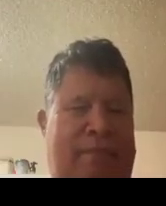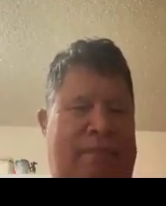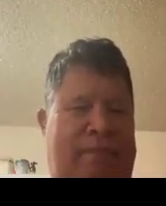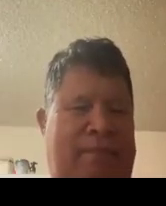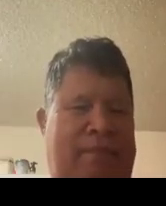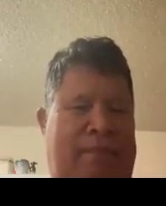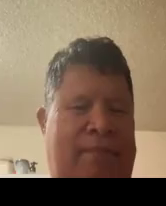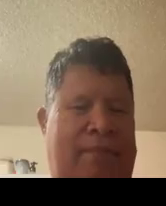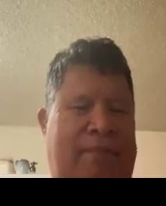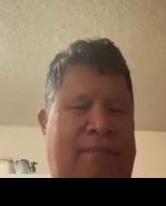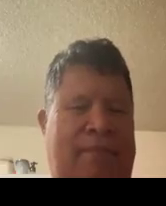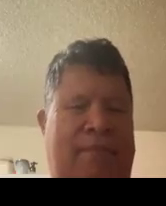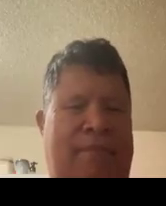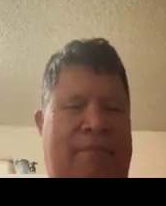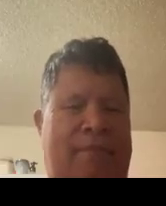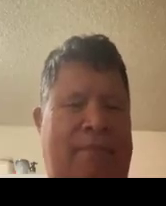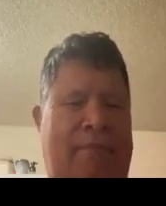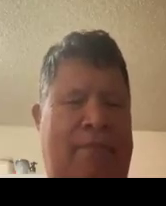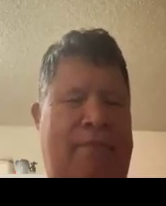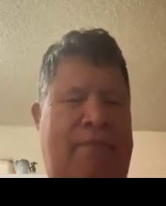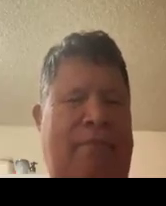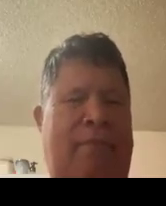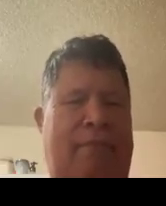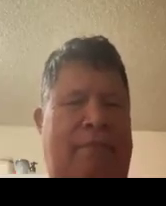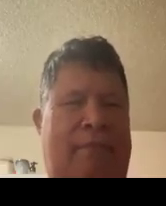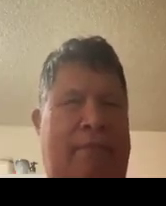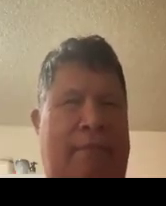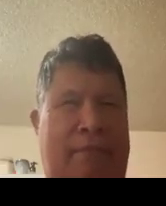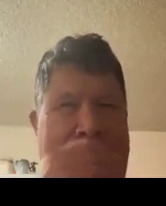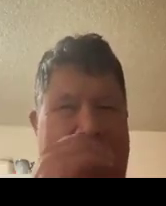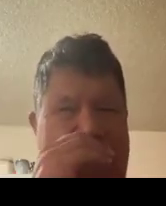Meriah: technology, let's can we just talk for a minute about technology. So both like